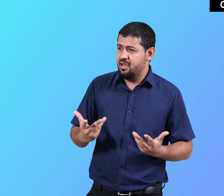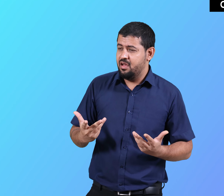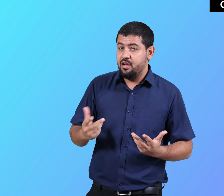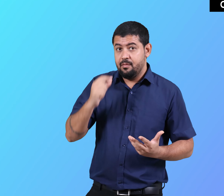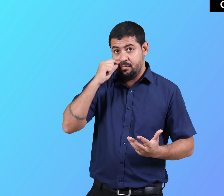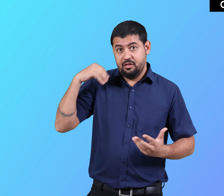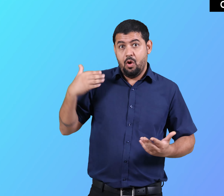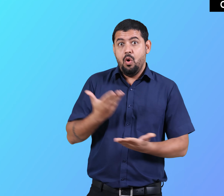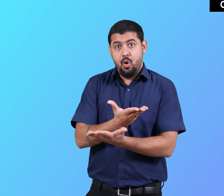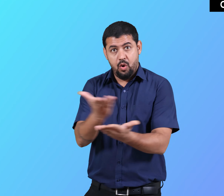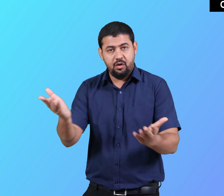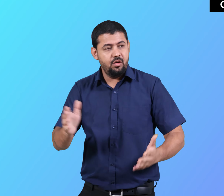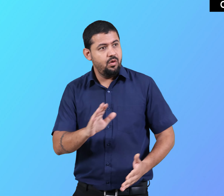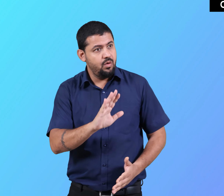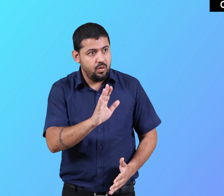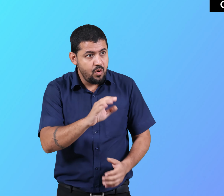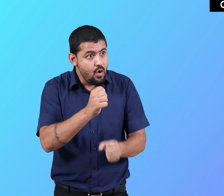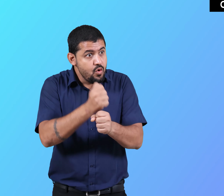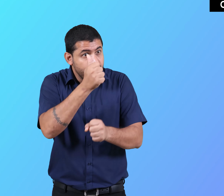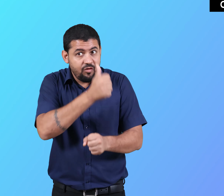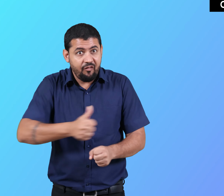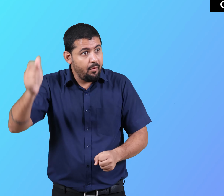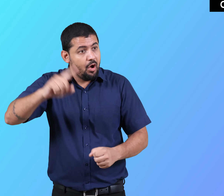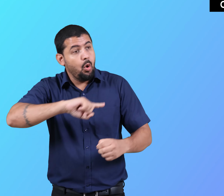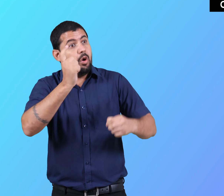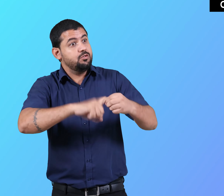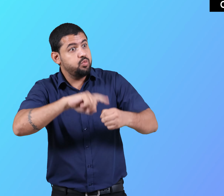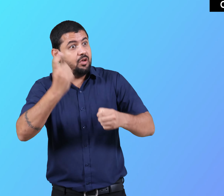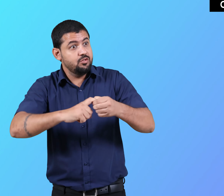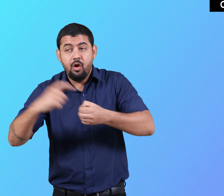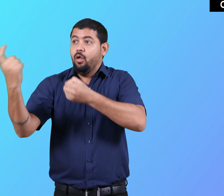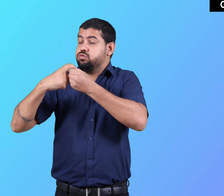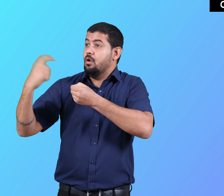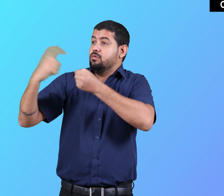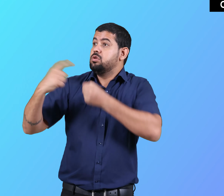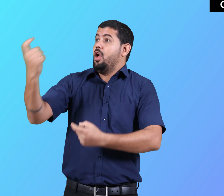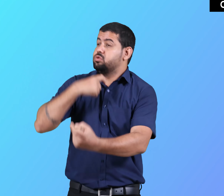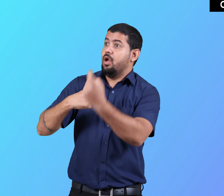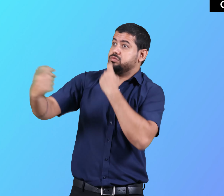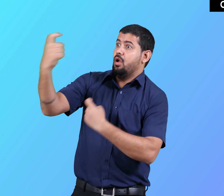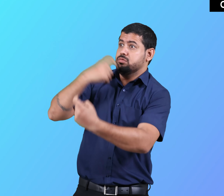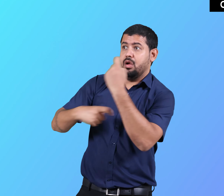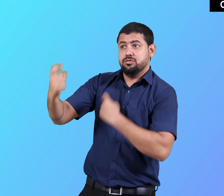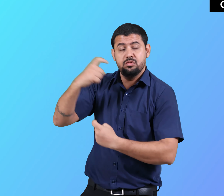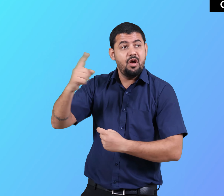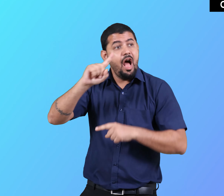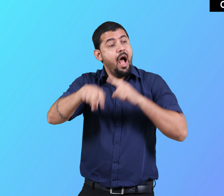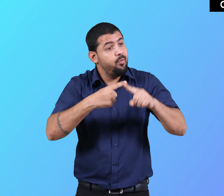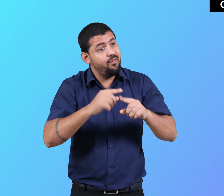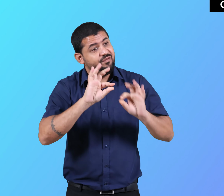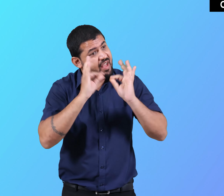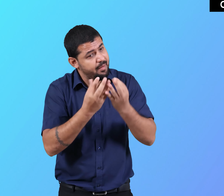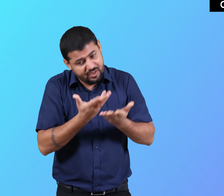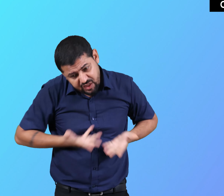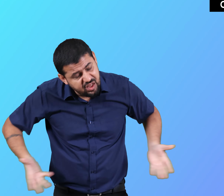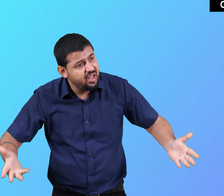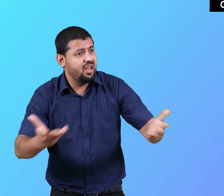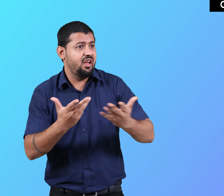The brothers answered, “He asked lots of questions. He wanted to know all about us and about our family.